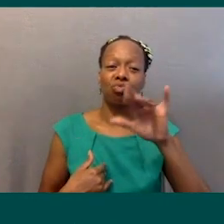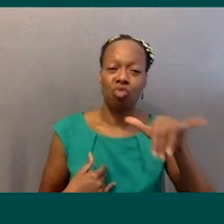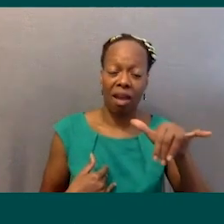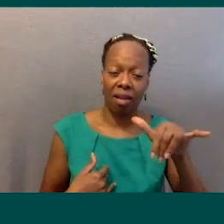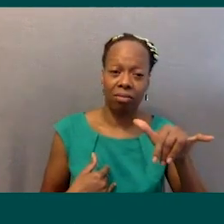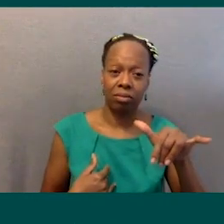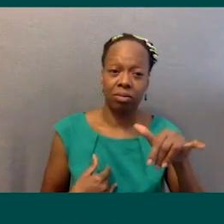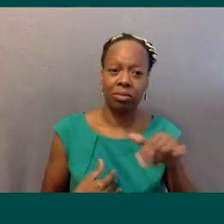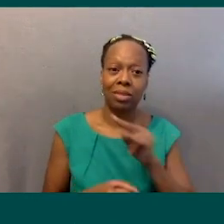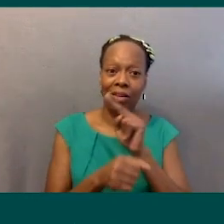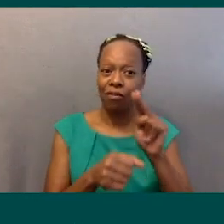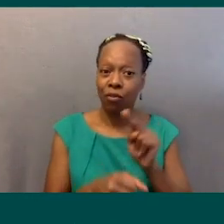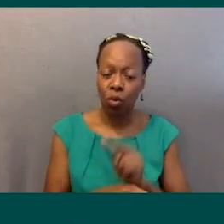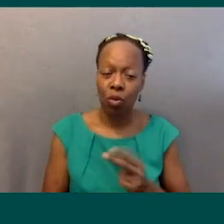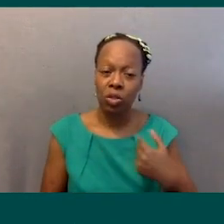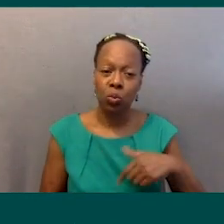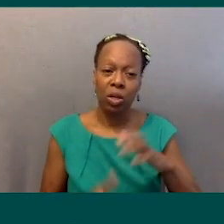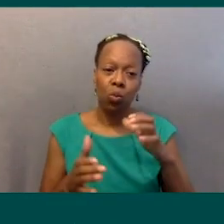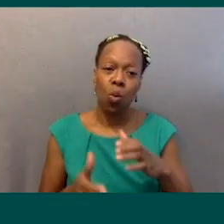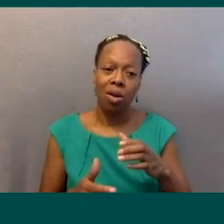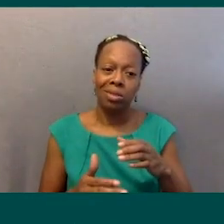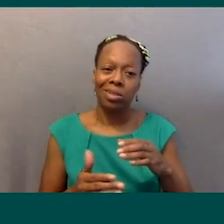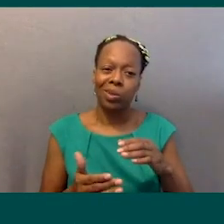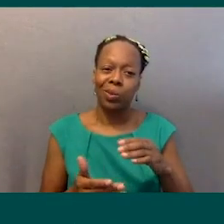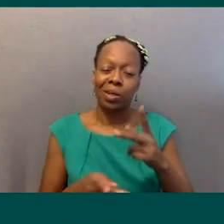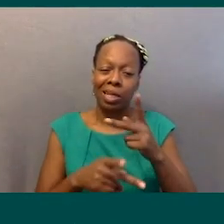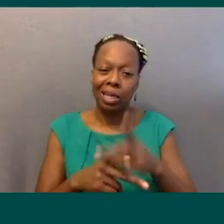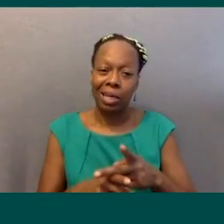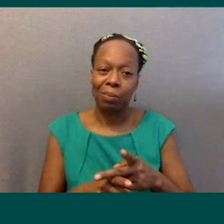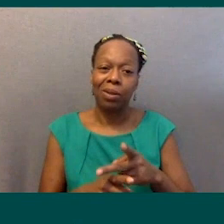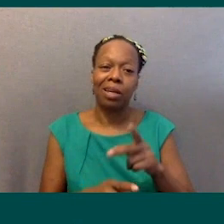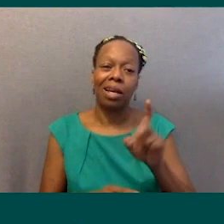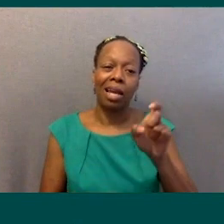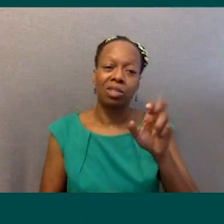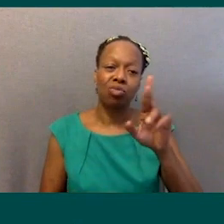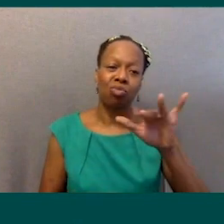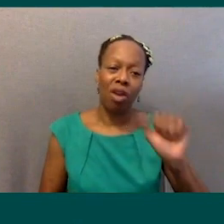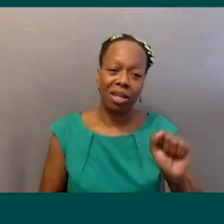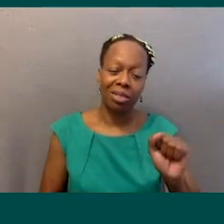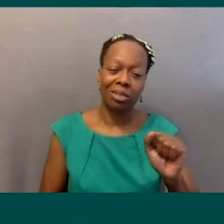We wanna minimize. X-rays obviously and radiation to the child, so those children that are less involved,